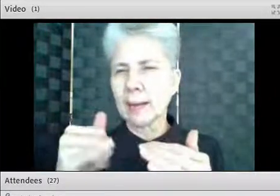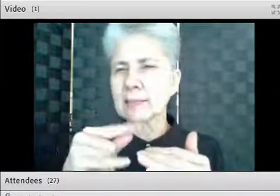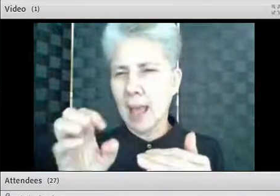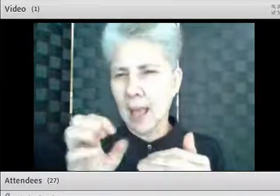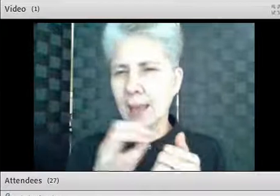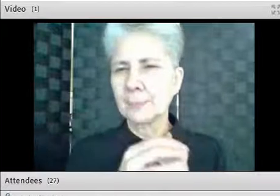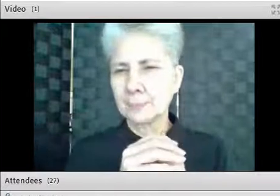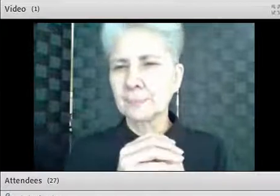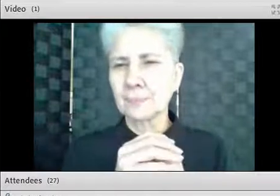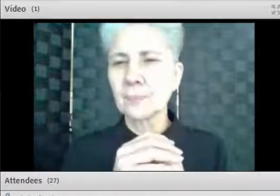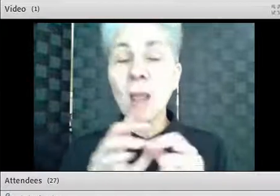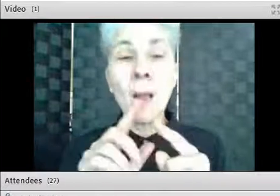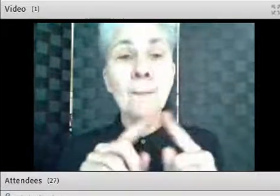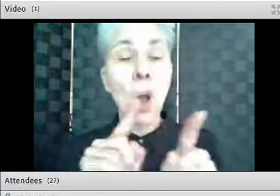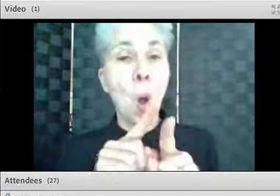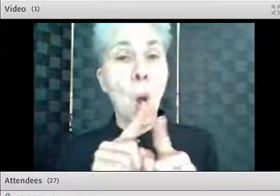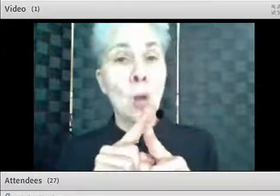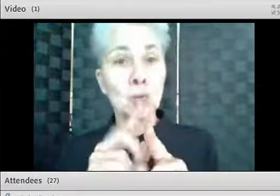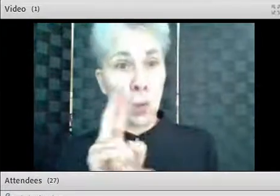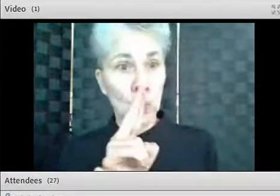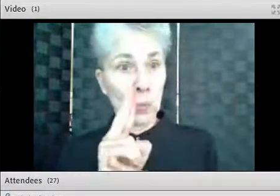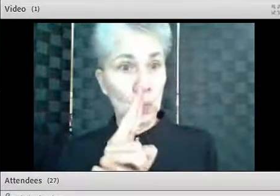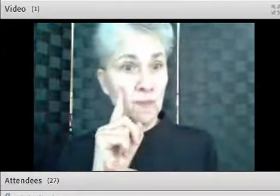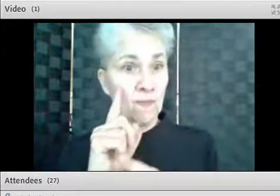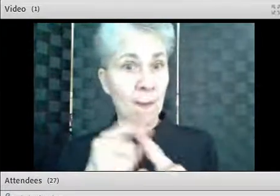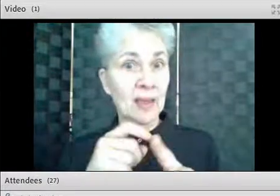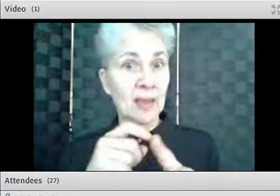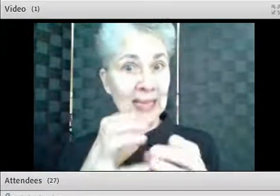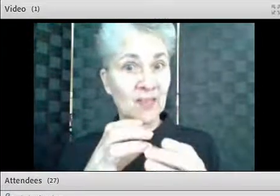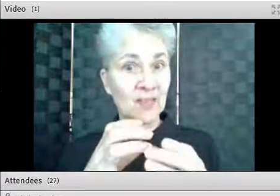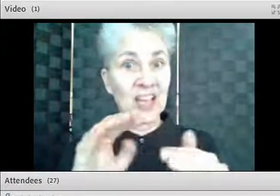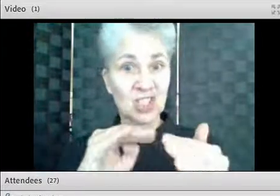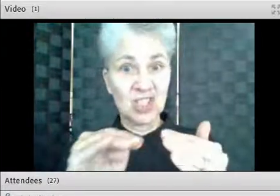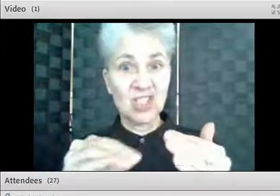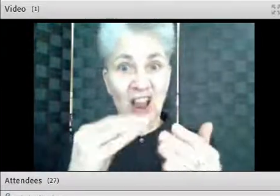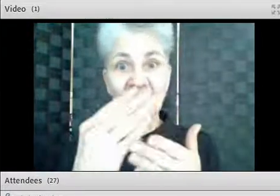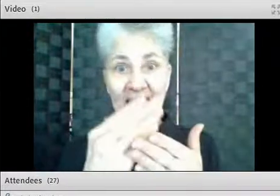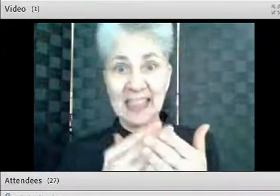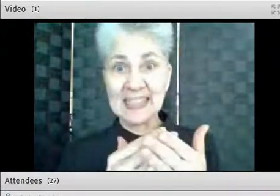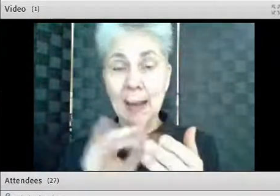but you can also access it, like I said, from that classification and shelf listing manual. I have a direct link here at the bottom,